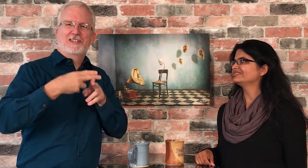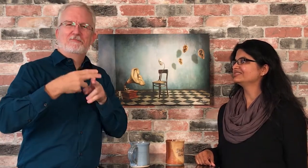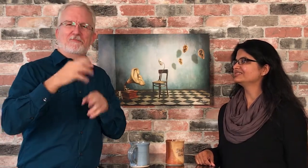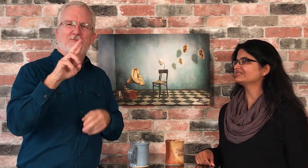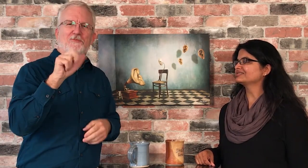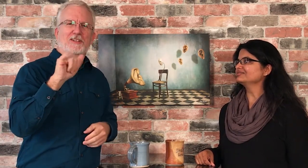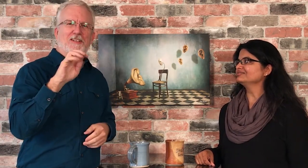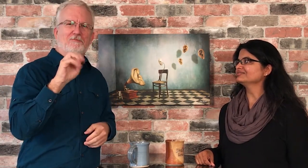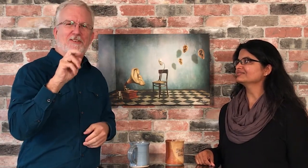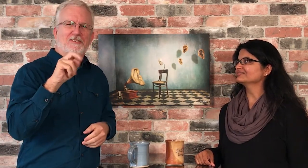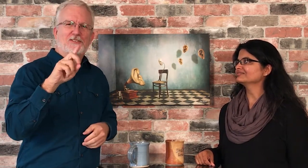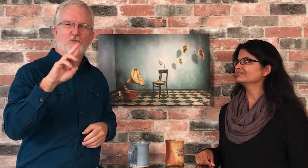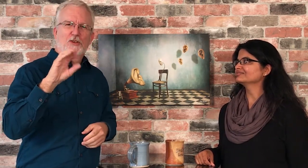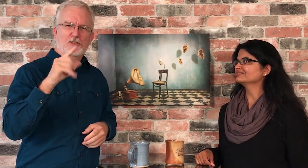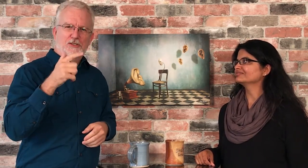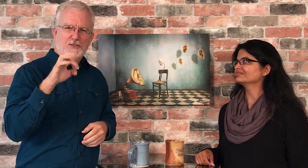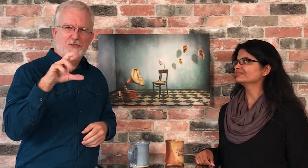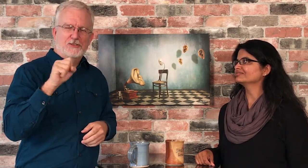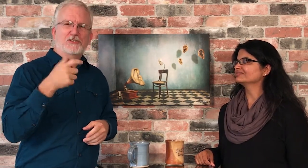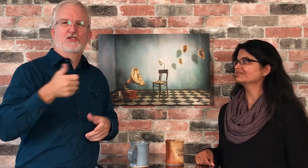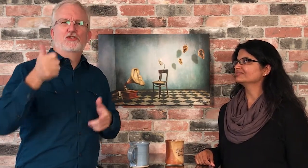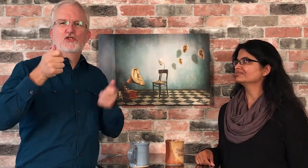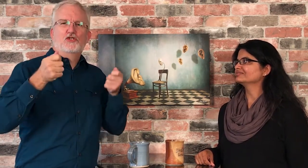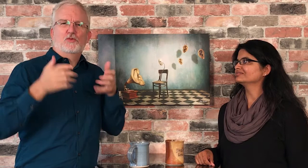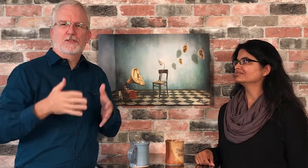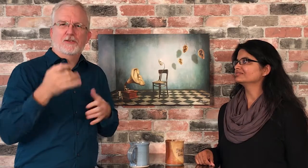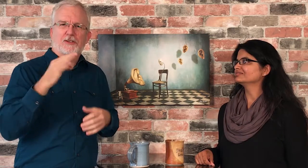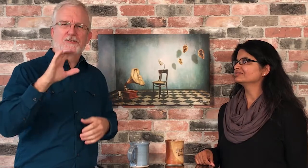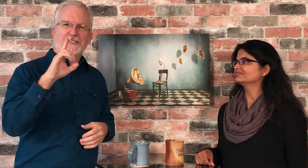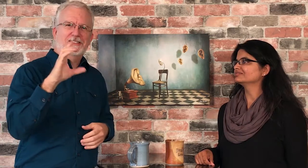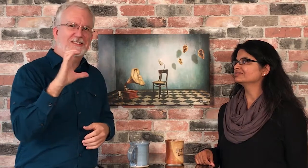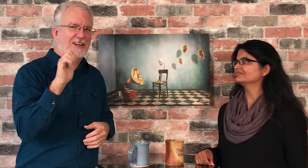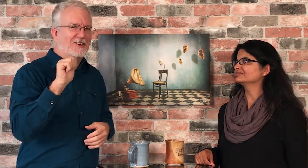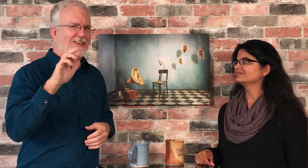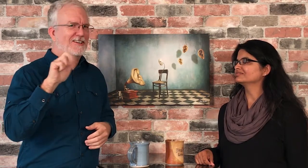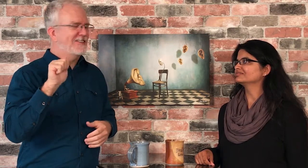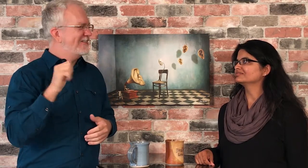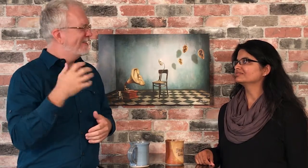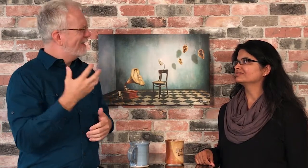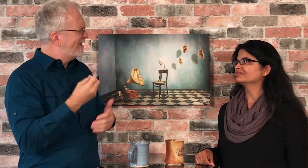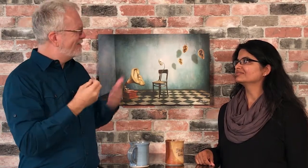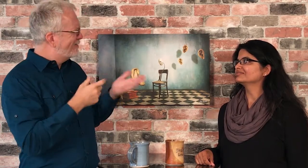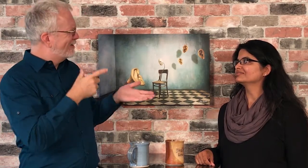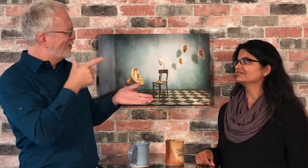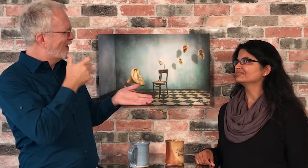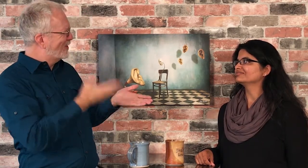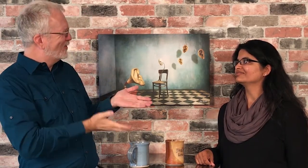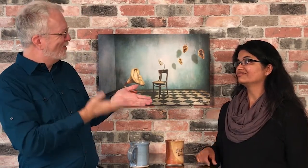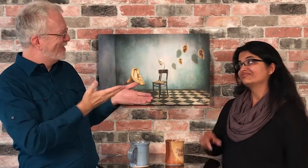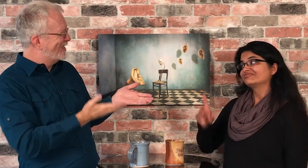My name is Raymond Rodgers, Executive Director of DCARA. And who are you?